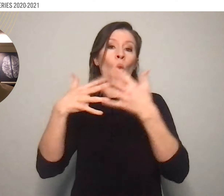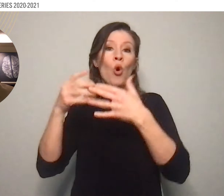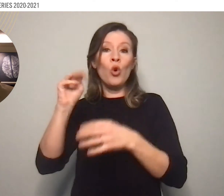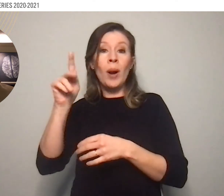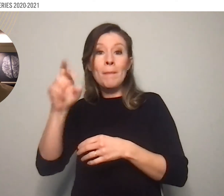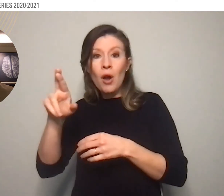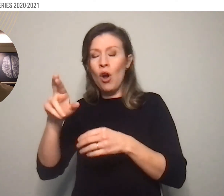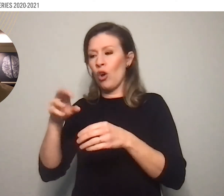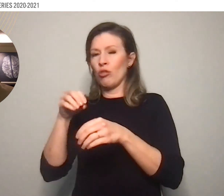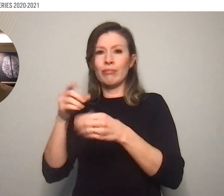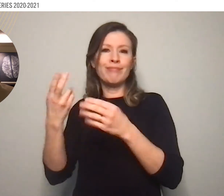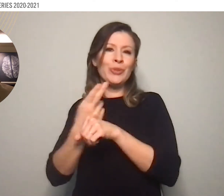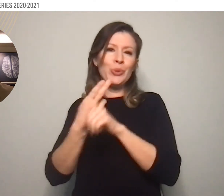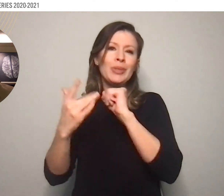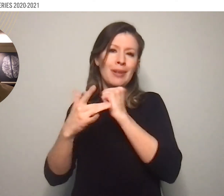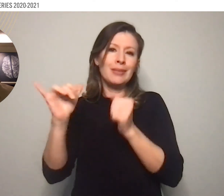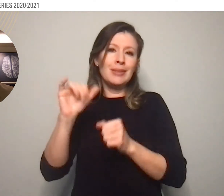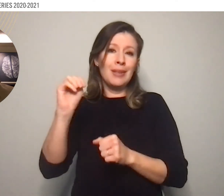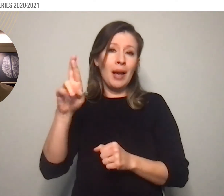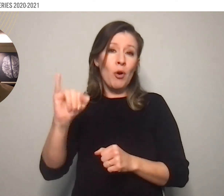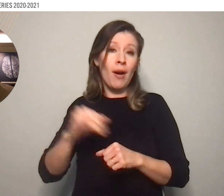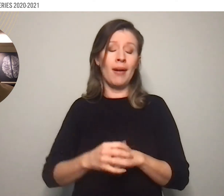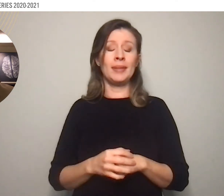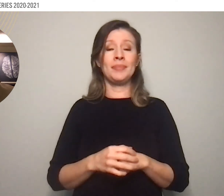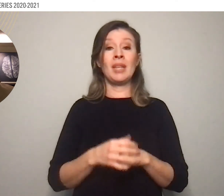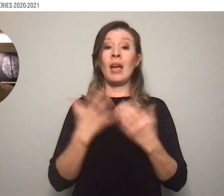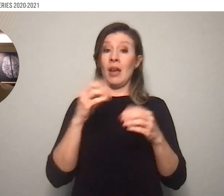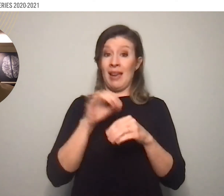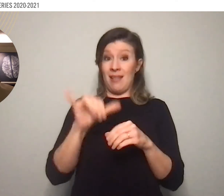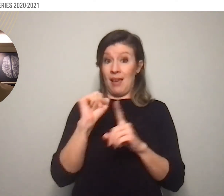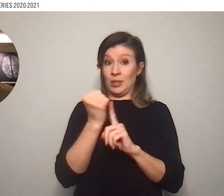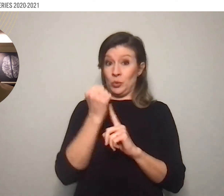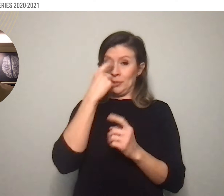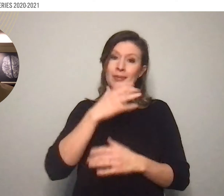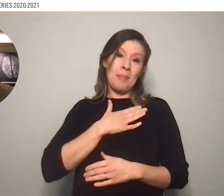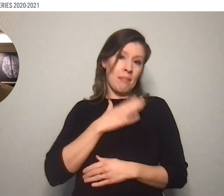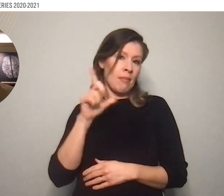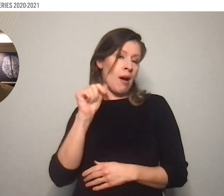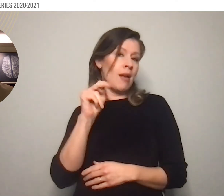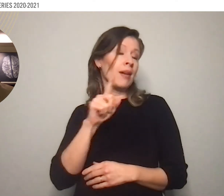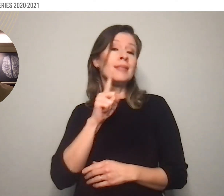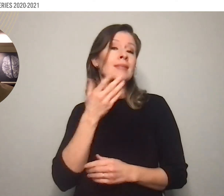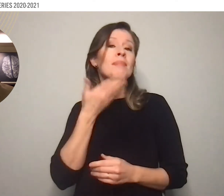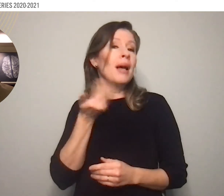the cortical ribbon using techniques like MRI. Now in this scenario because my lane is is obviously